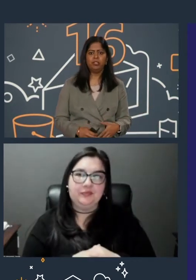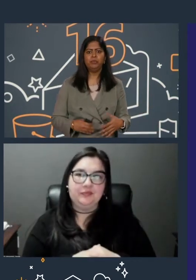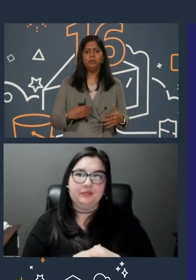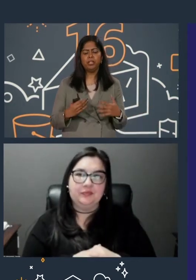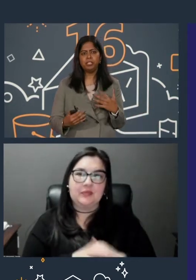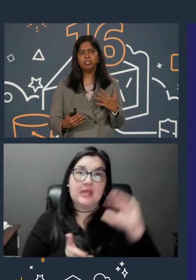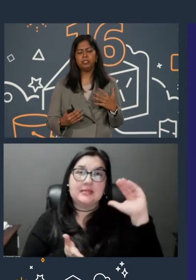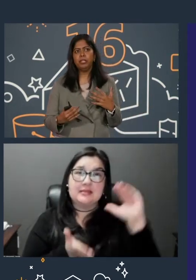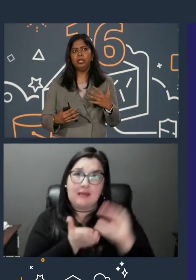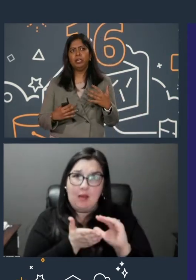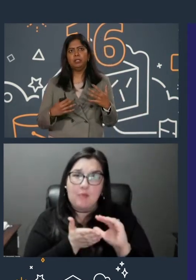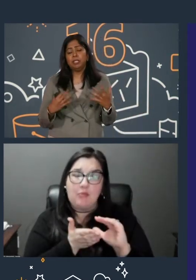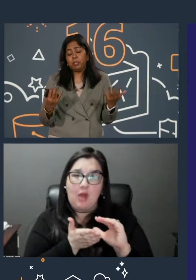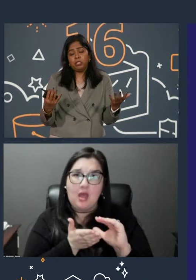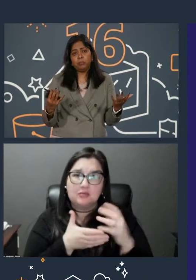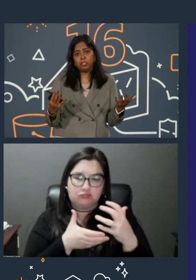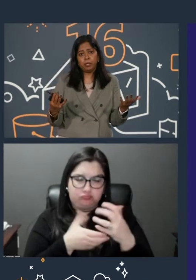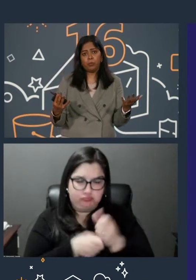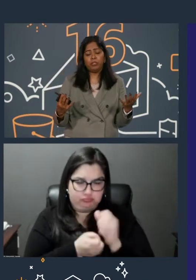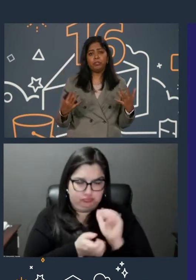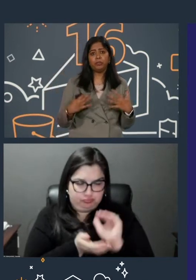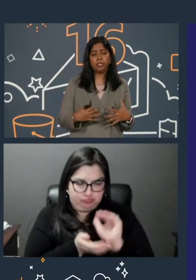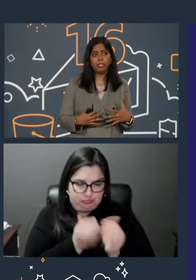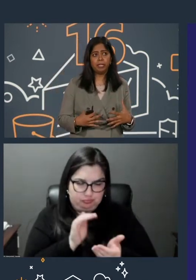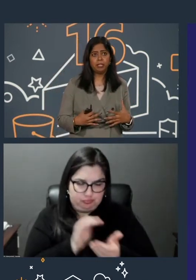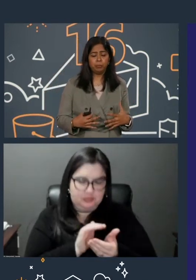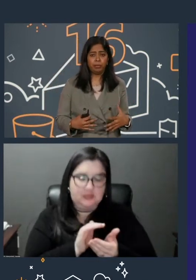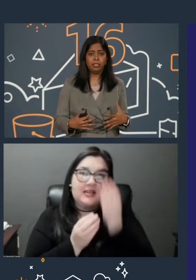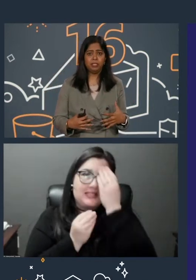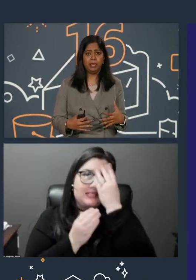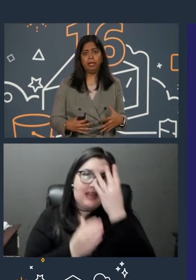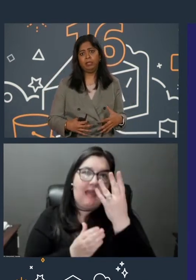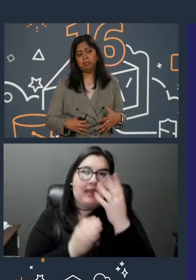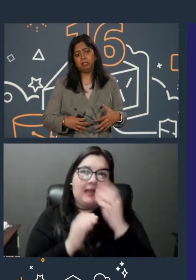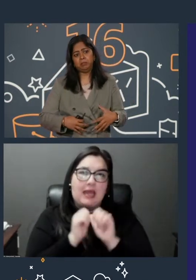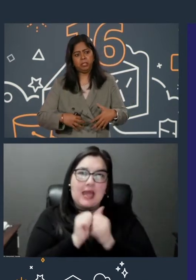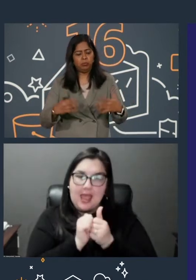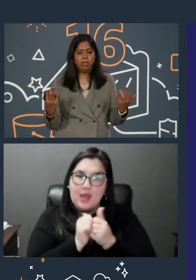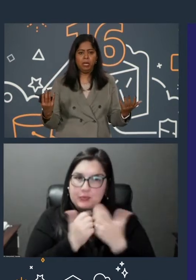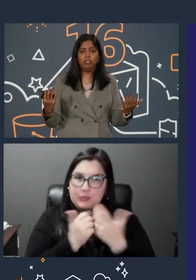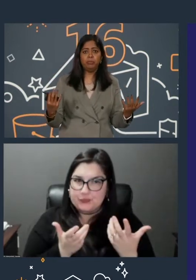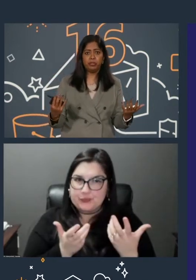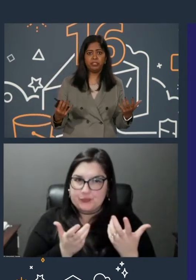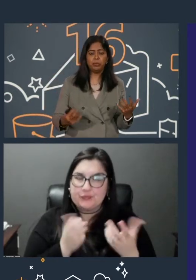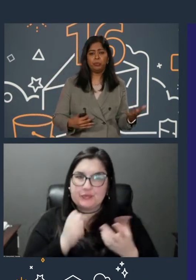So if you want to, some customers might want to store the data compressed and, you know, uncompress it